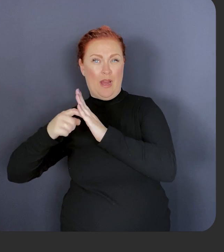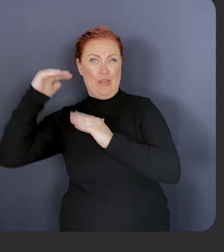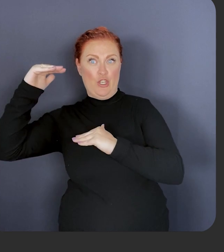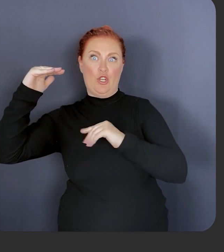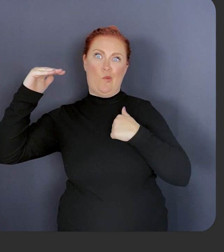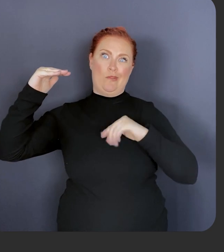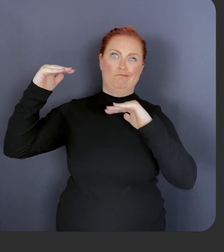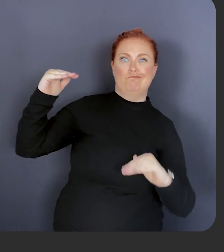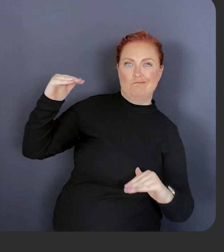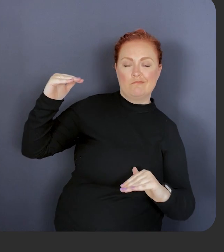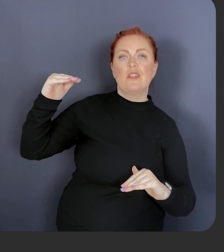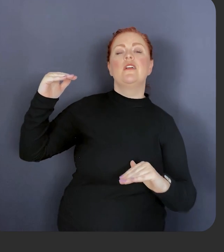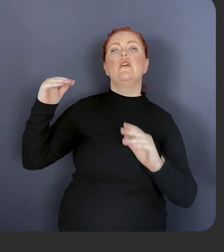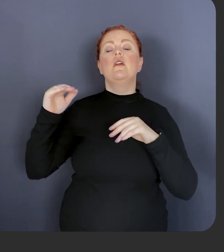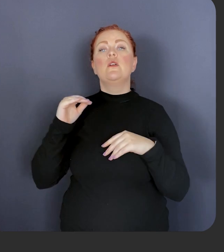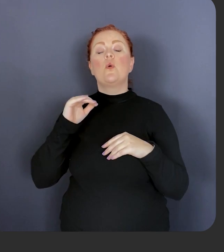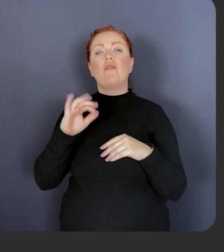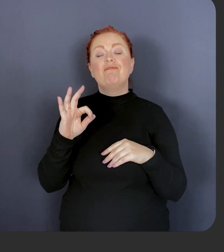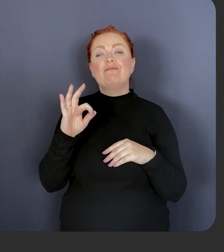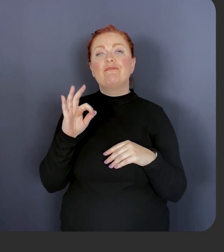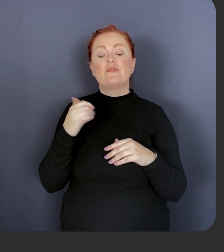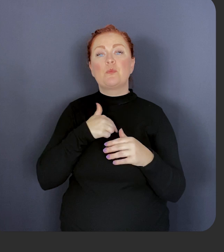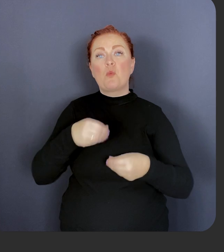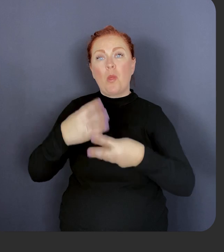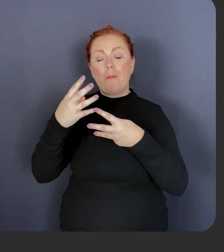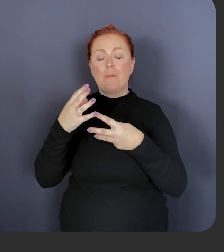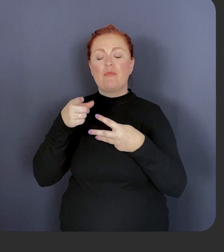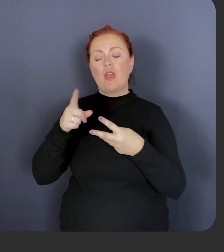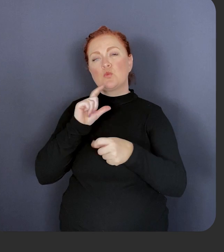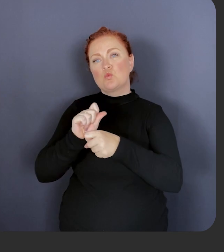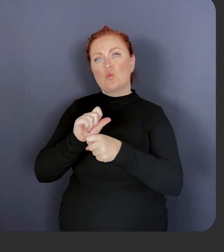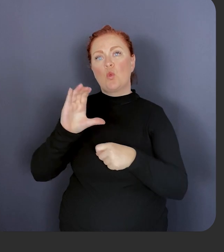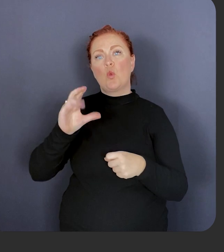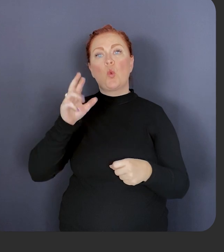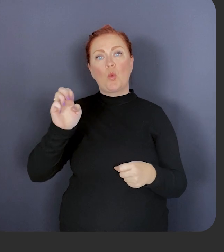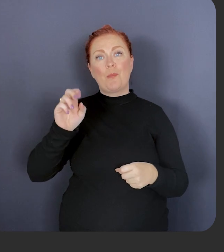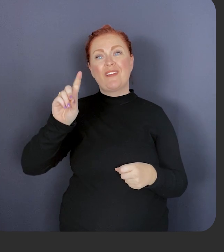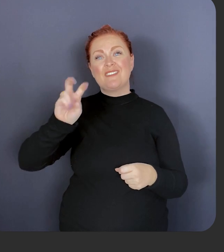If I go down to that value in the actual Chrome DevTools